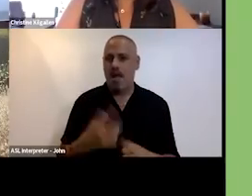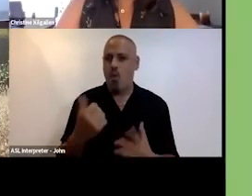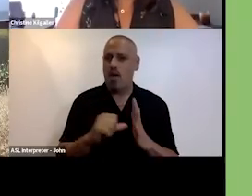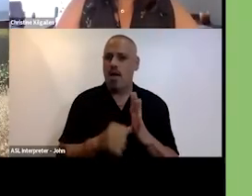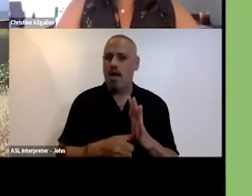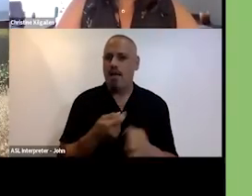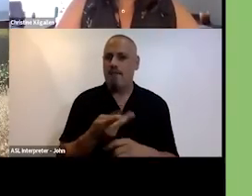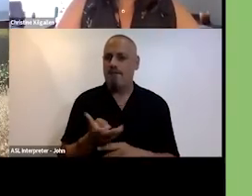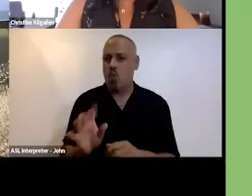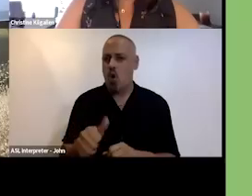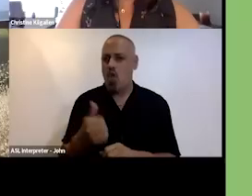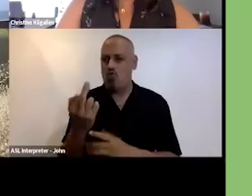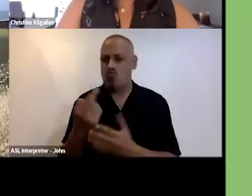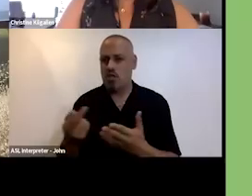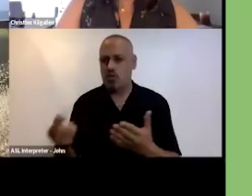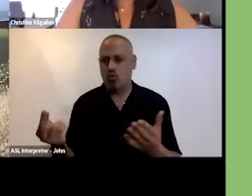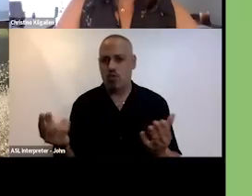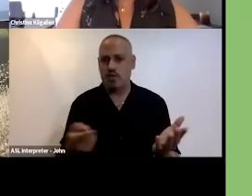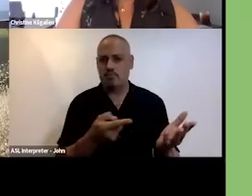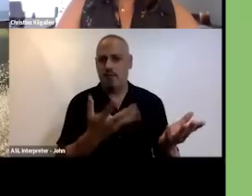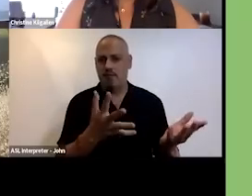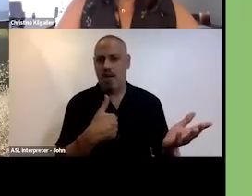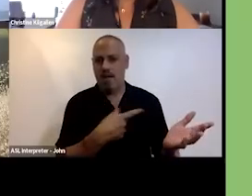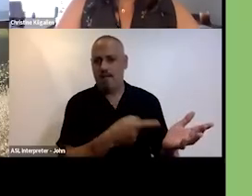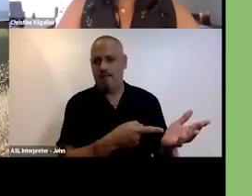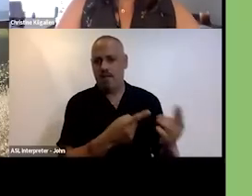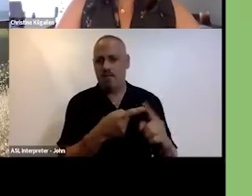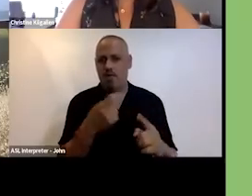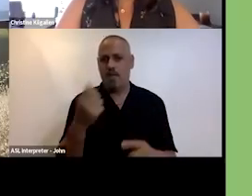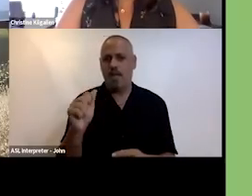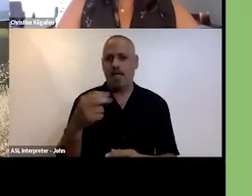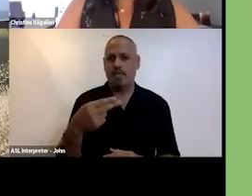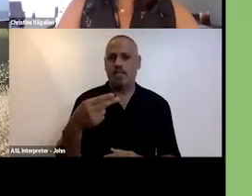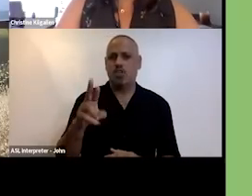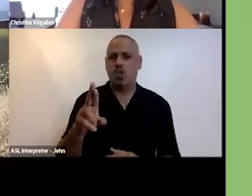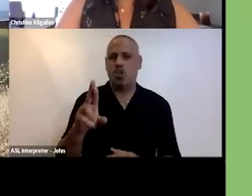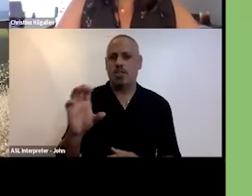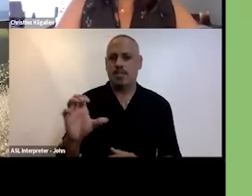a few other resources that we already have from HHRC related to this topic.